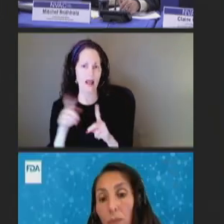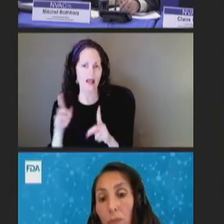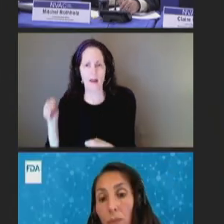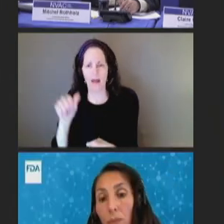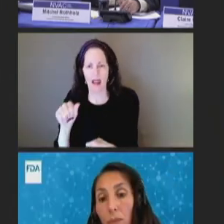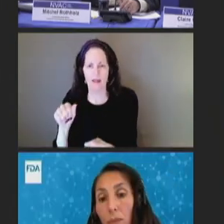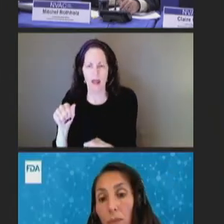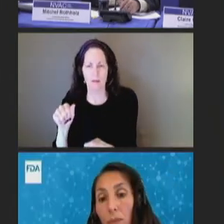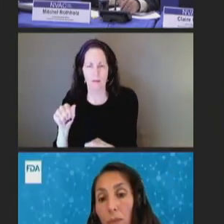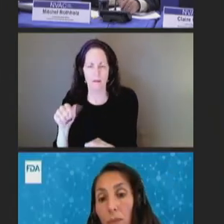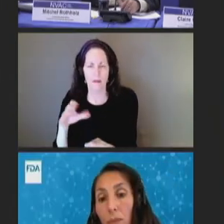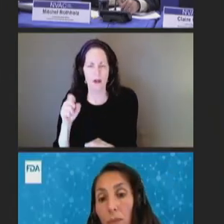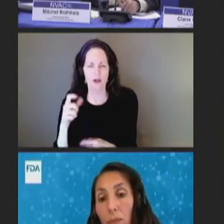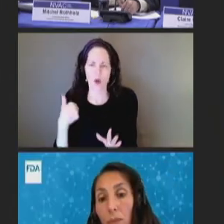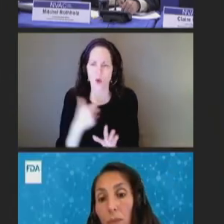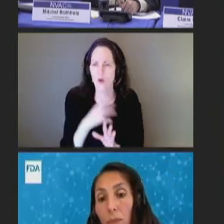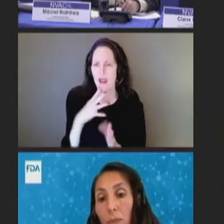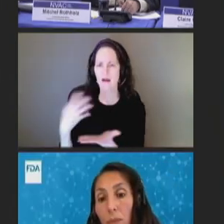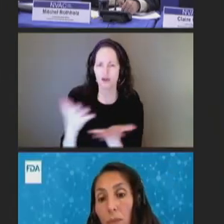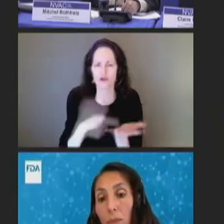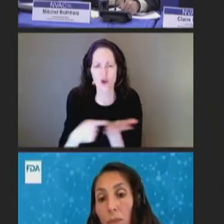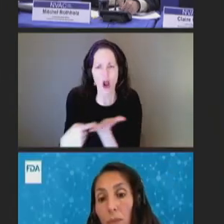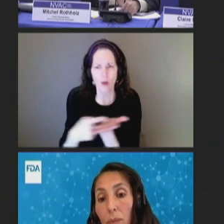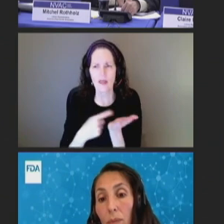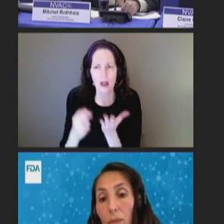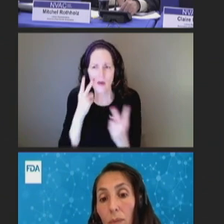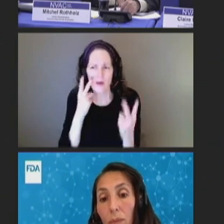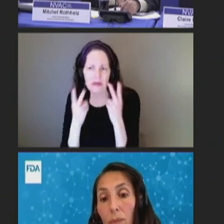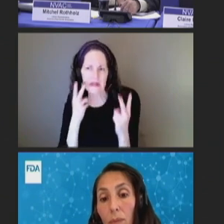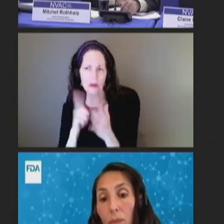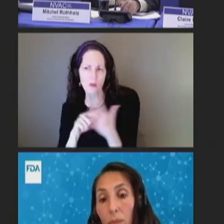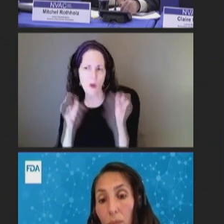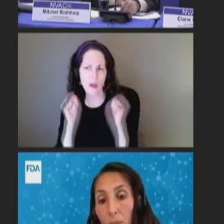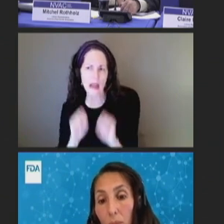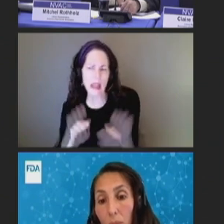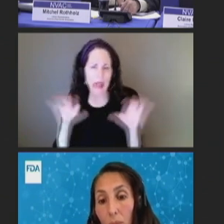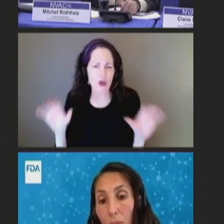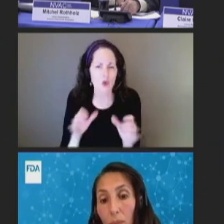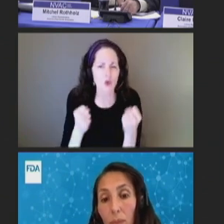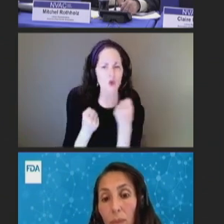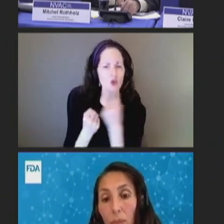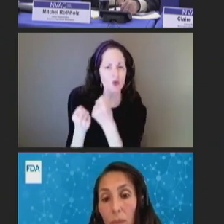have conversations to see what we can do to support each other. Because we know our